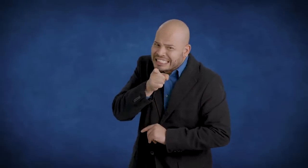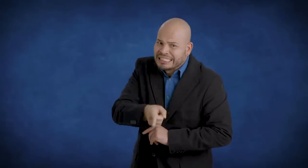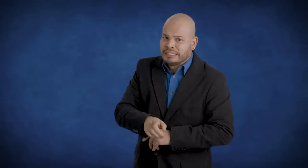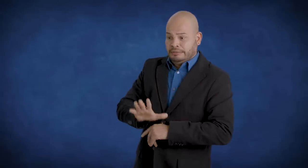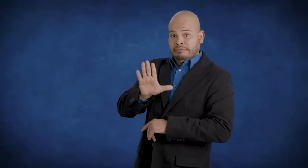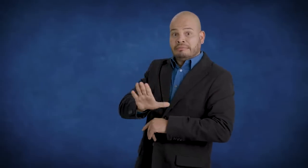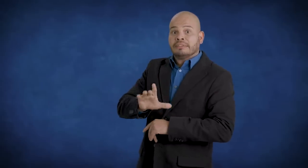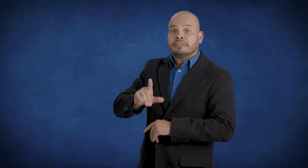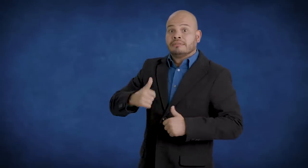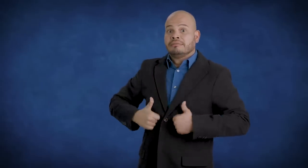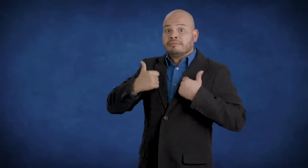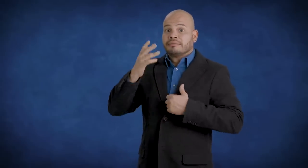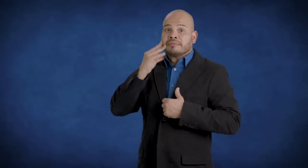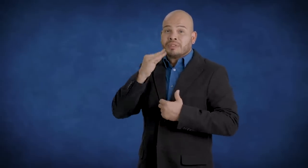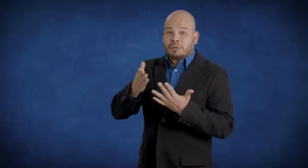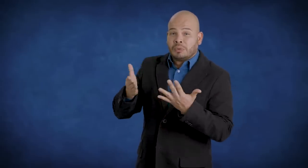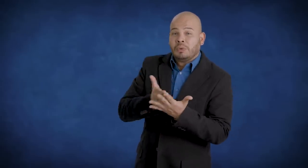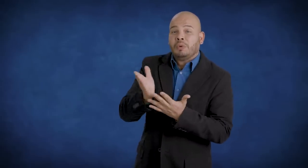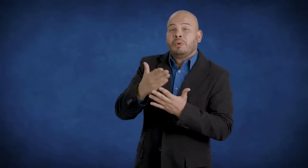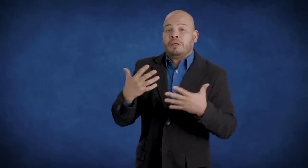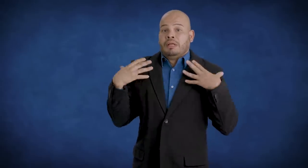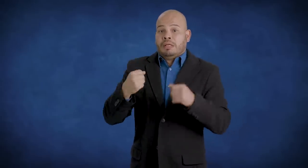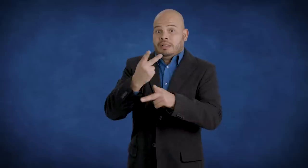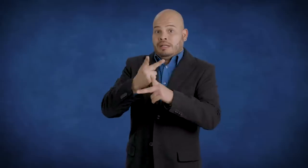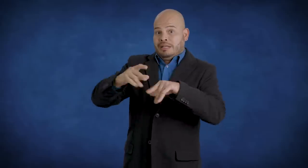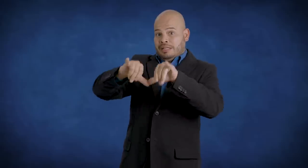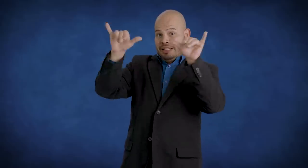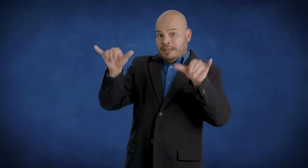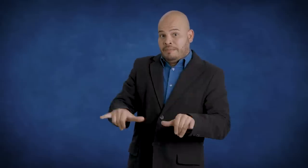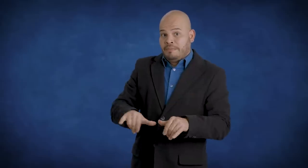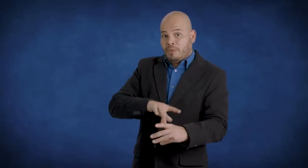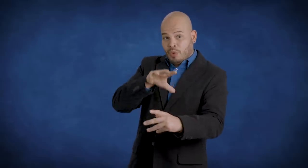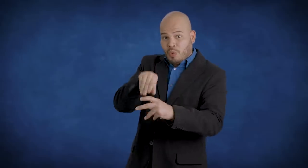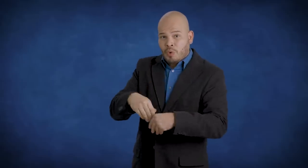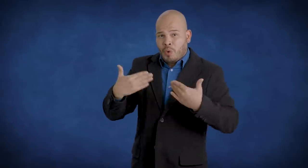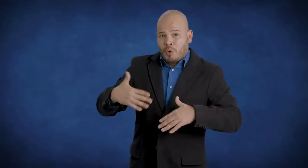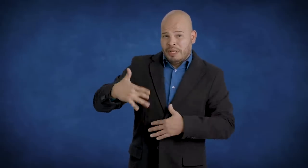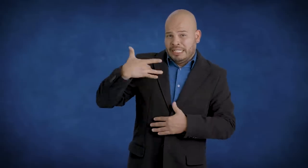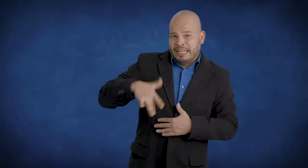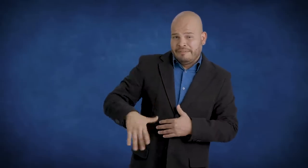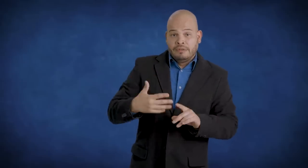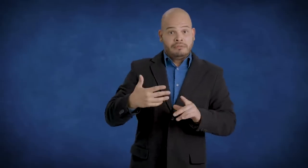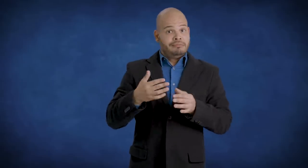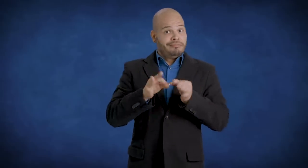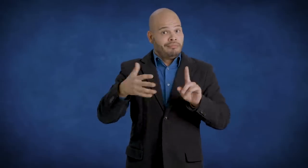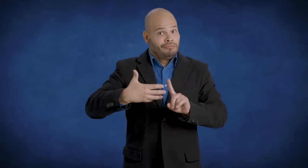and incorporates sensitive content, including experiences of language deprivation,